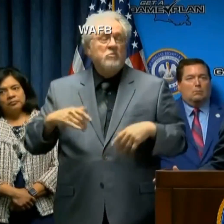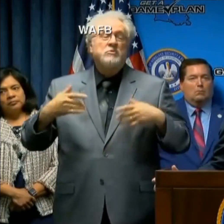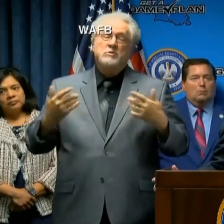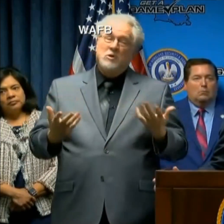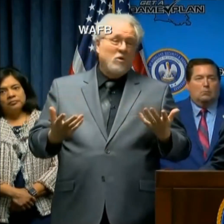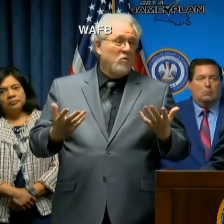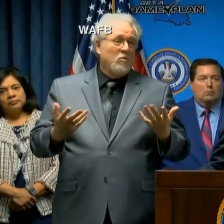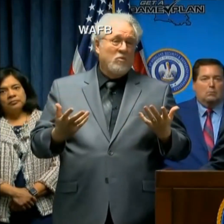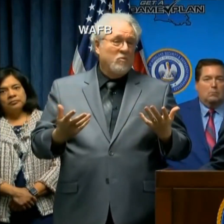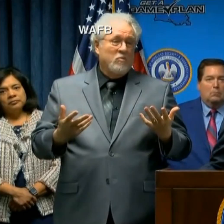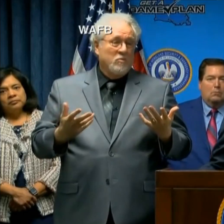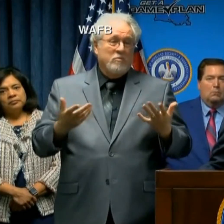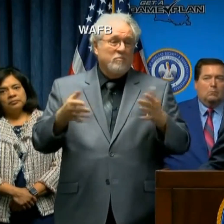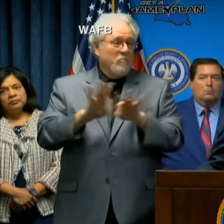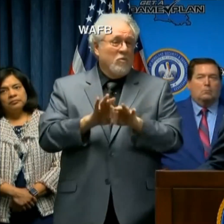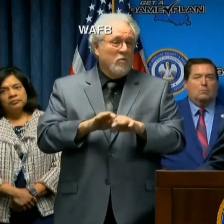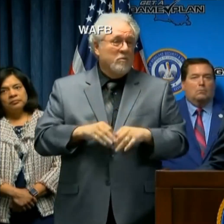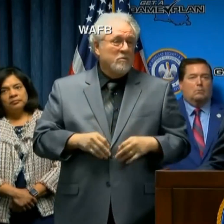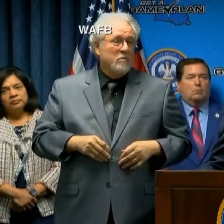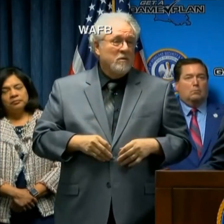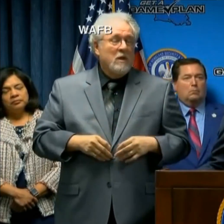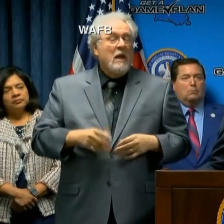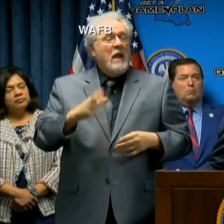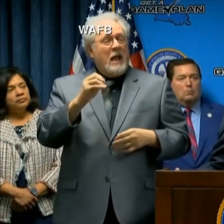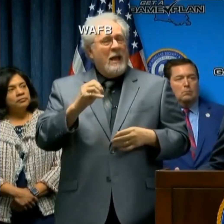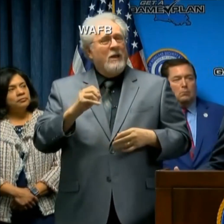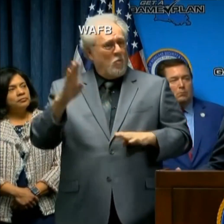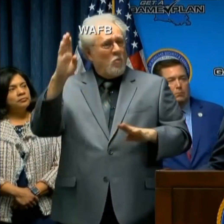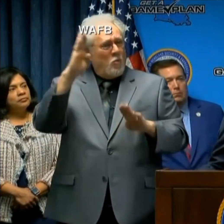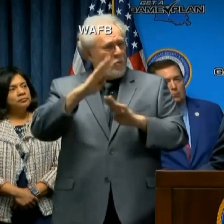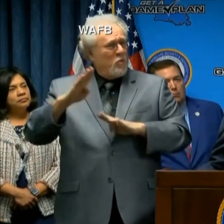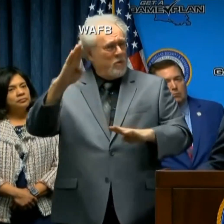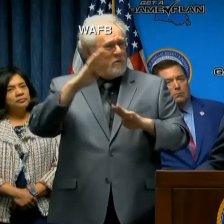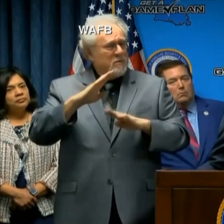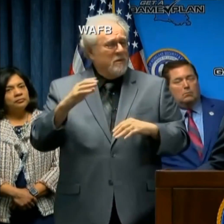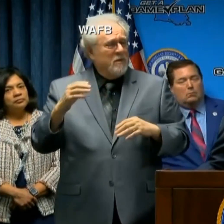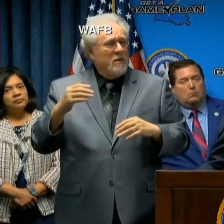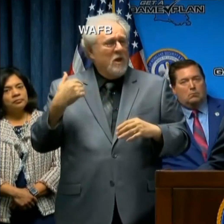something's critically important and it is washing again we we want to make sure